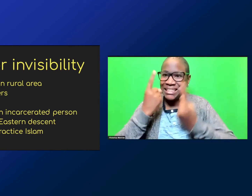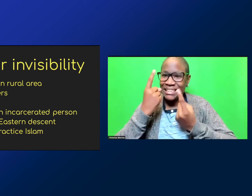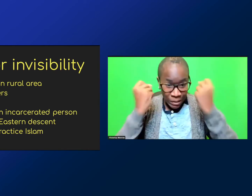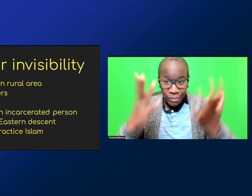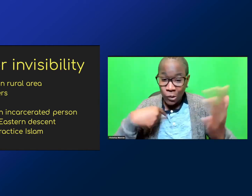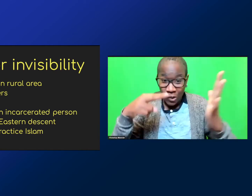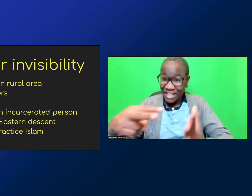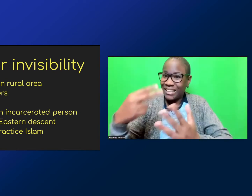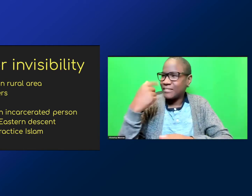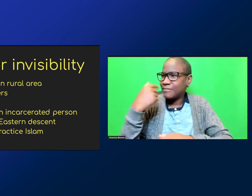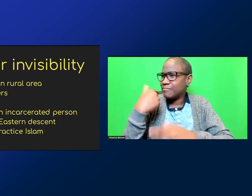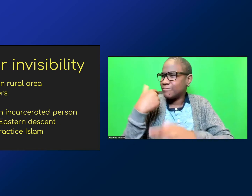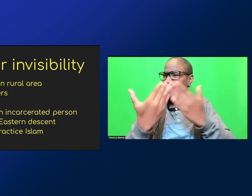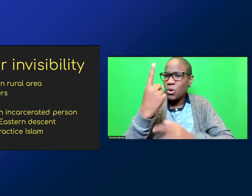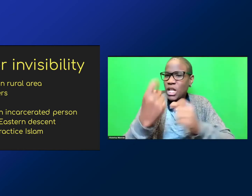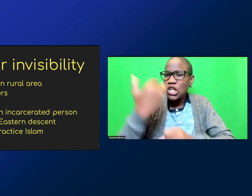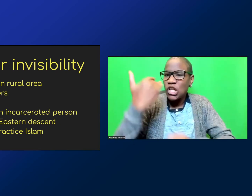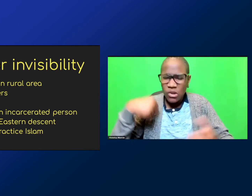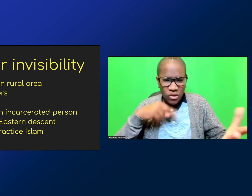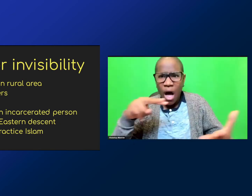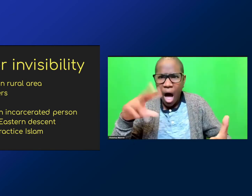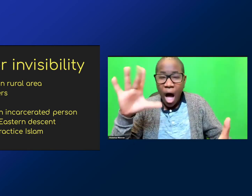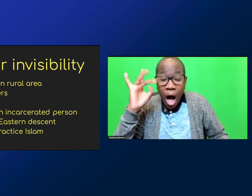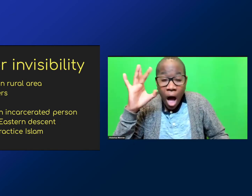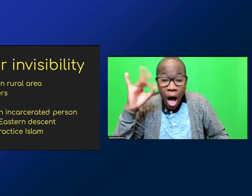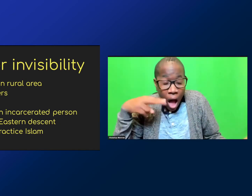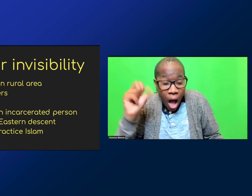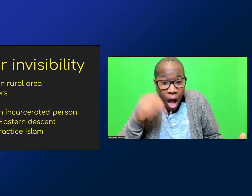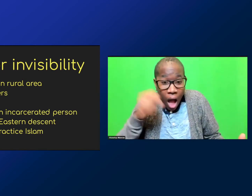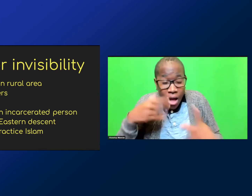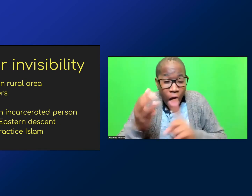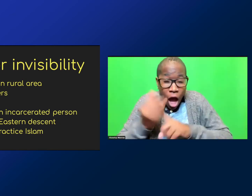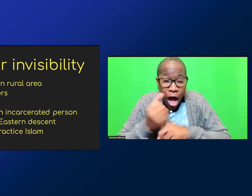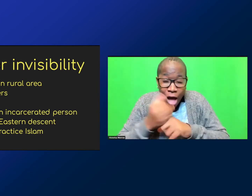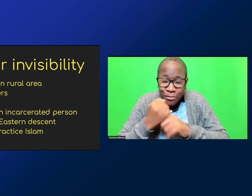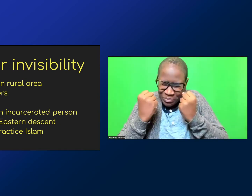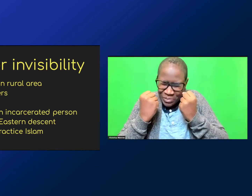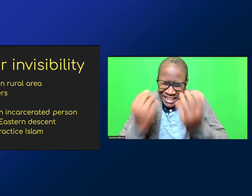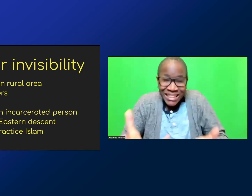of other isms as well and reflects the negative societal perceptions that are so rampant around us